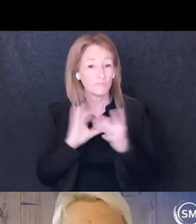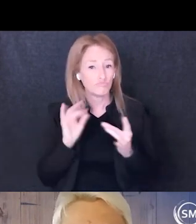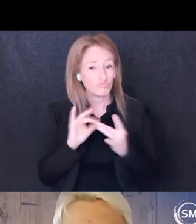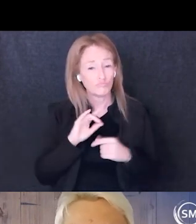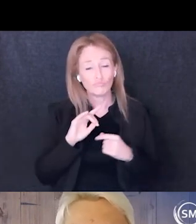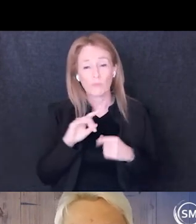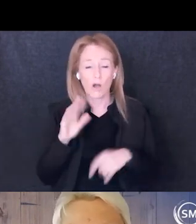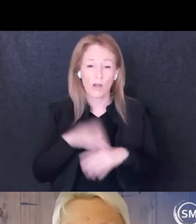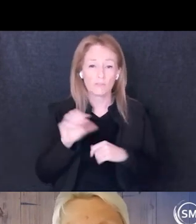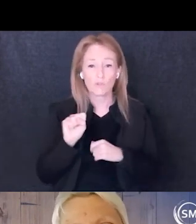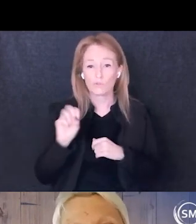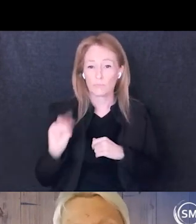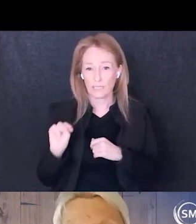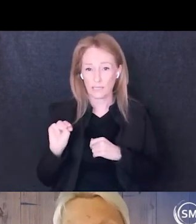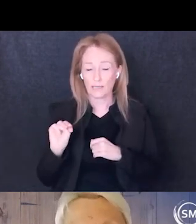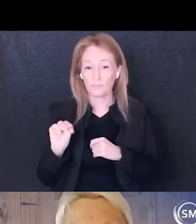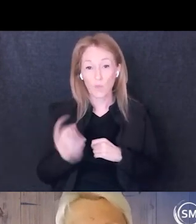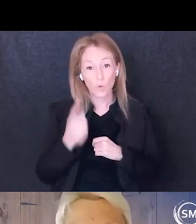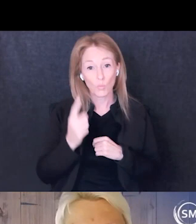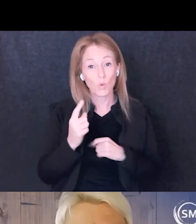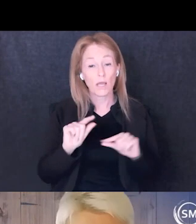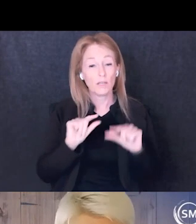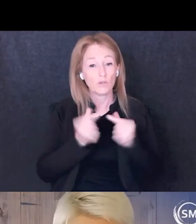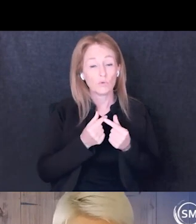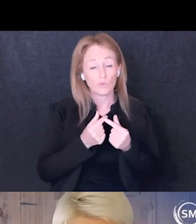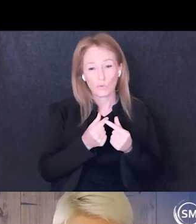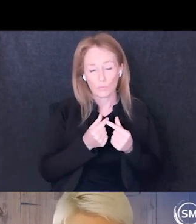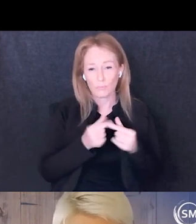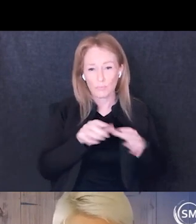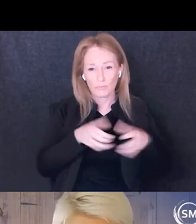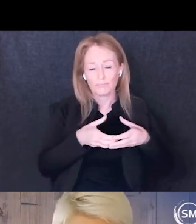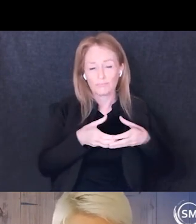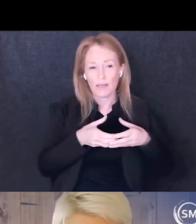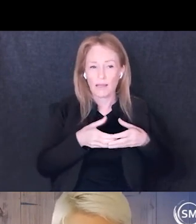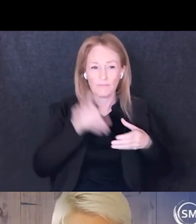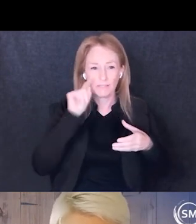FOR ONE GROUP OF TEENAGERS, SOCIAL MEDIA HAD A CLEAR NET BENEFIT.